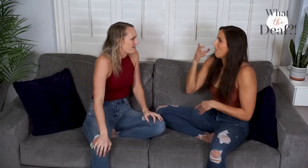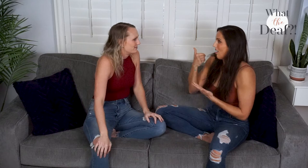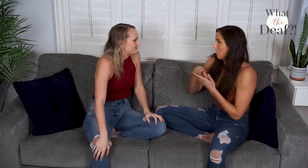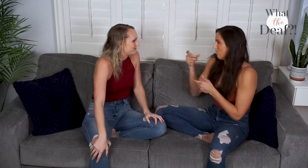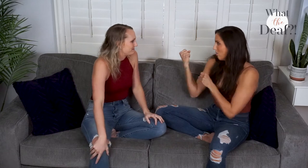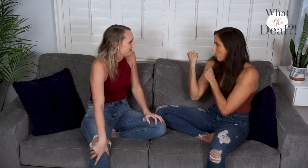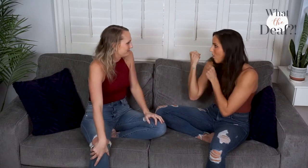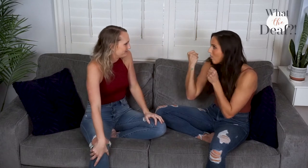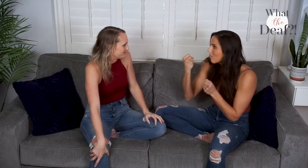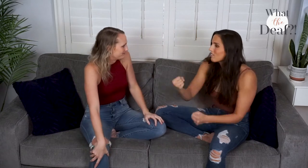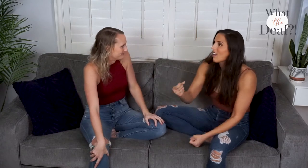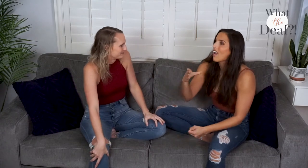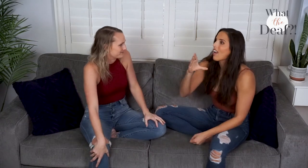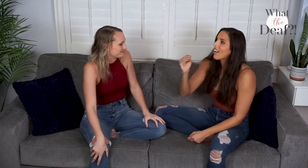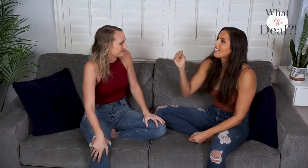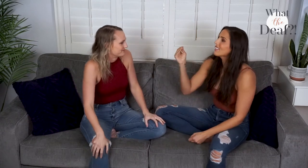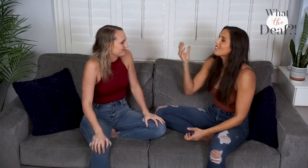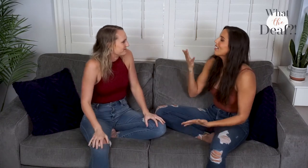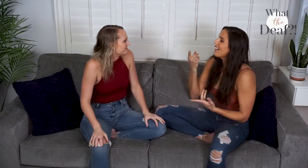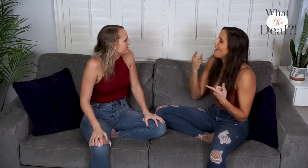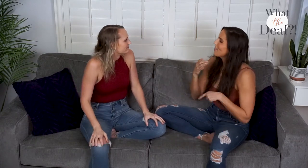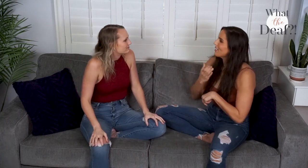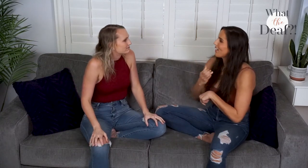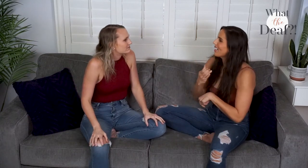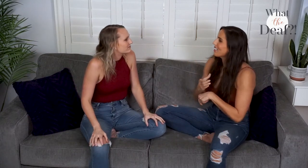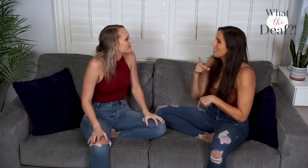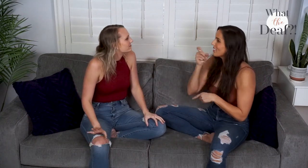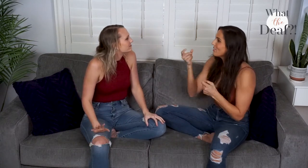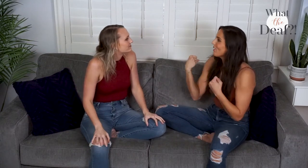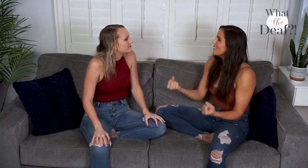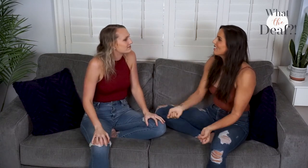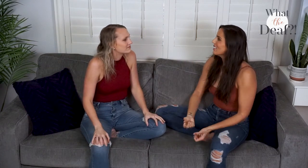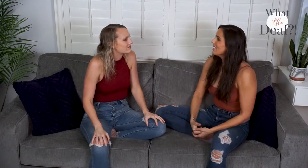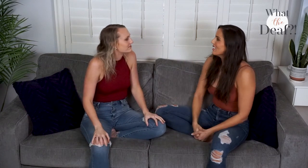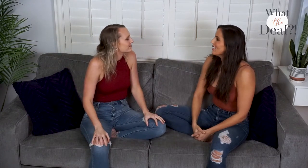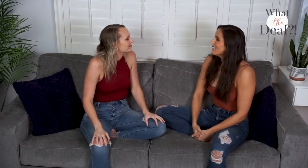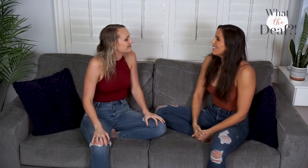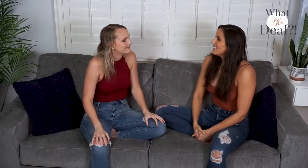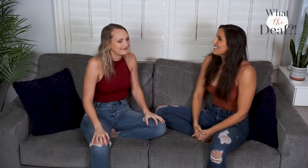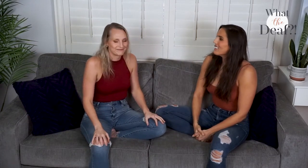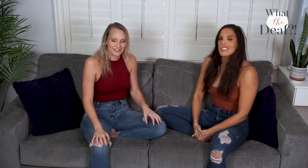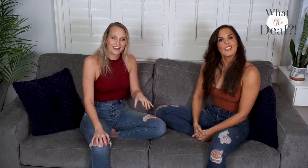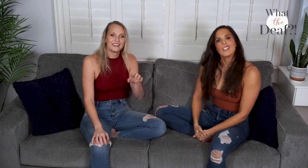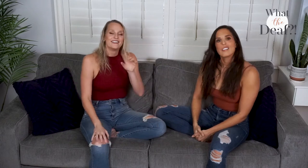So Carly, you drove and then what happened? You explain ‘cause you drove.